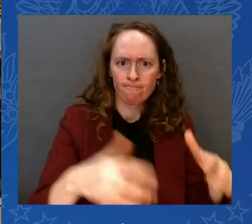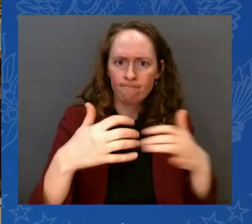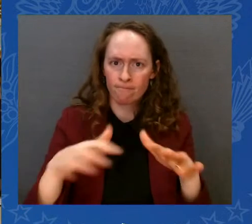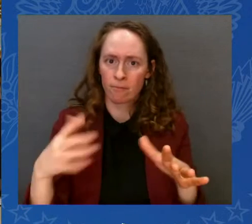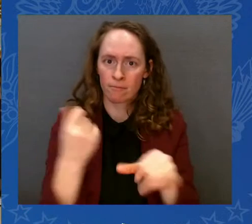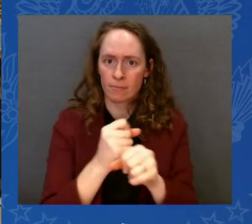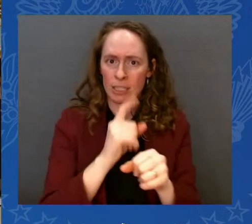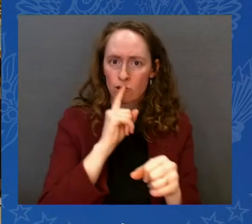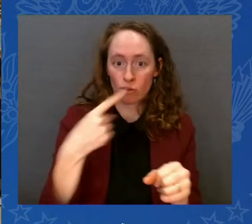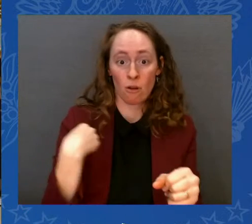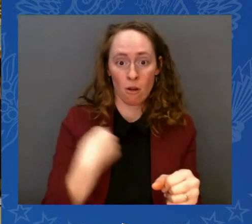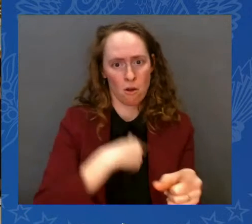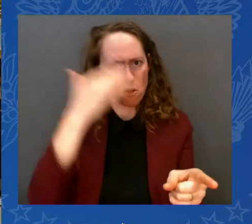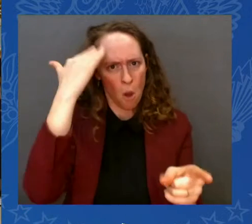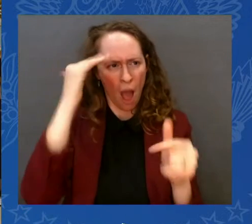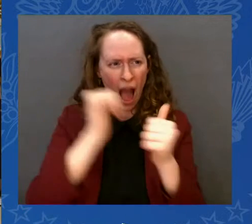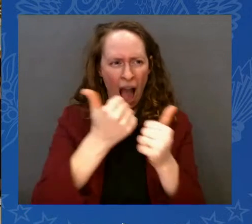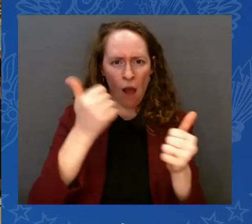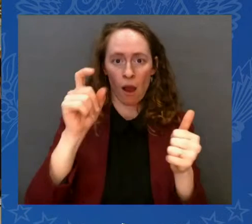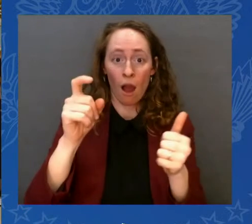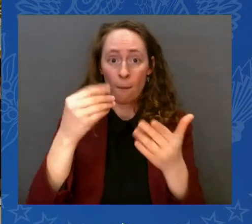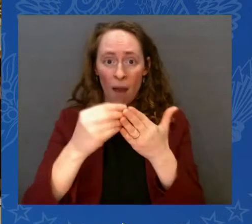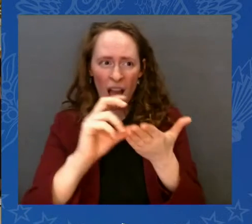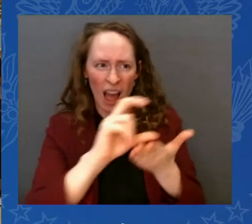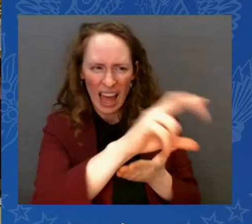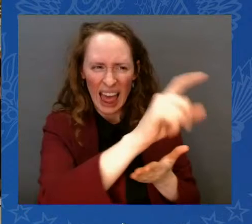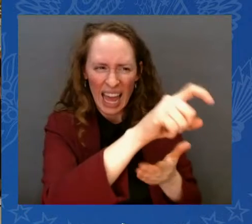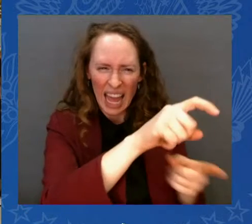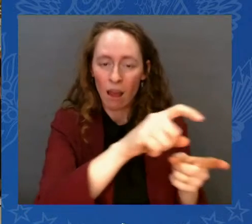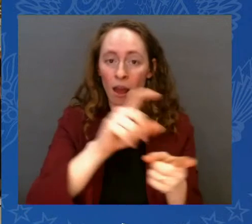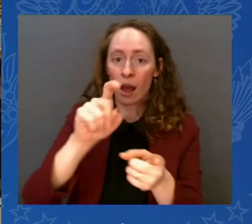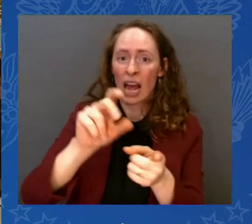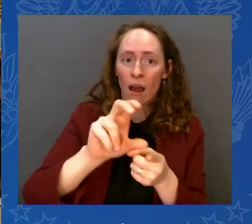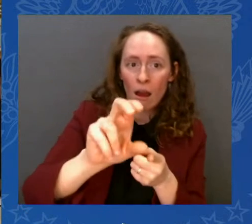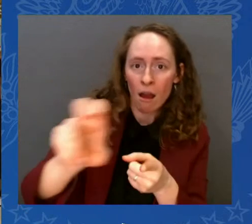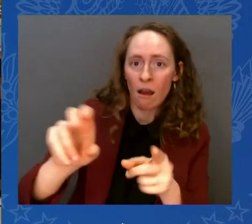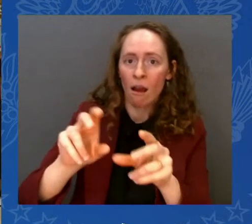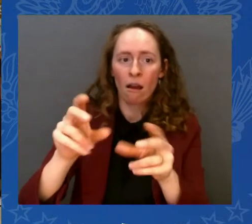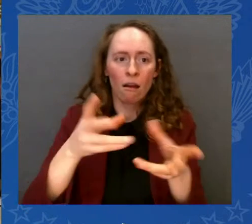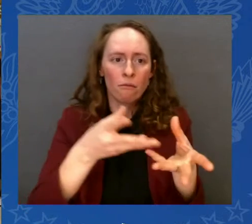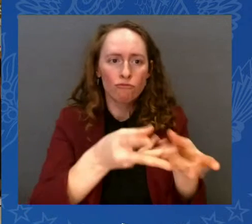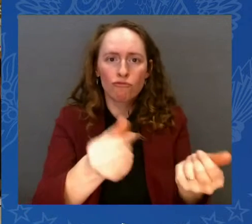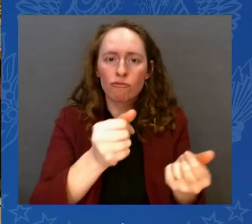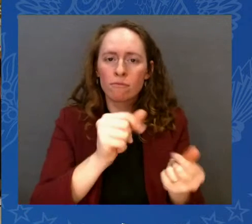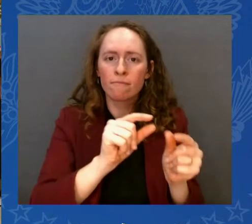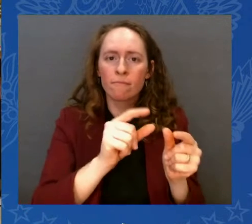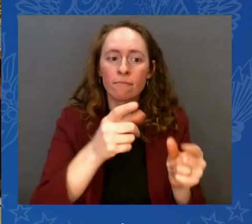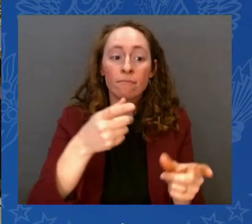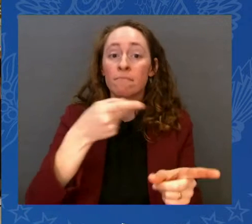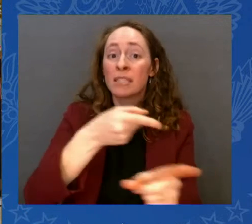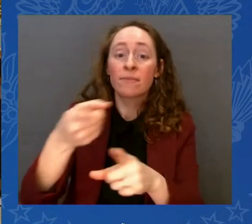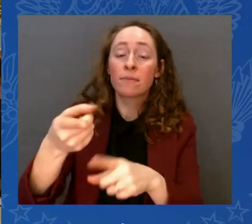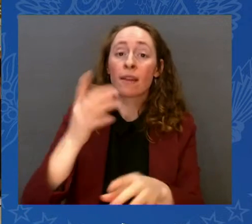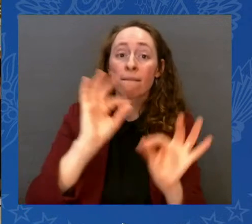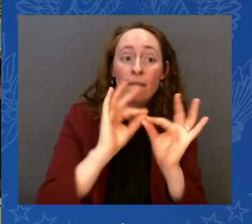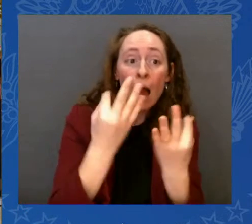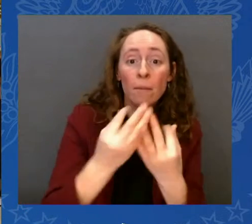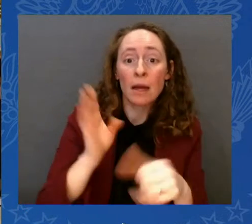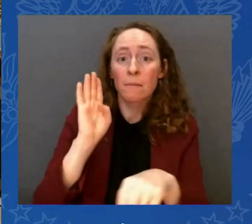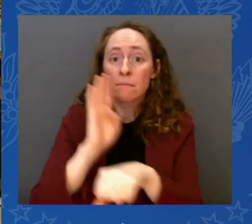and do the work that is not only about meeting the direct needs when it comes to the climate crisis and extreme weather conditions,